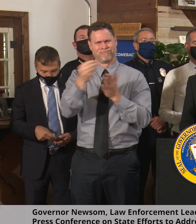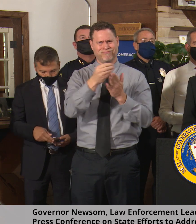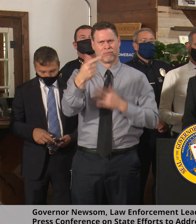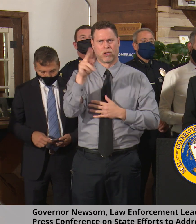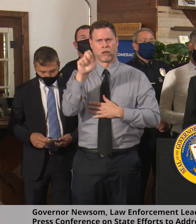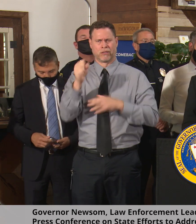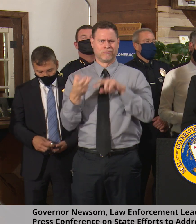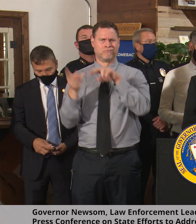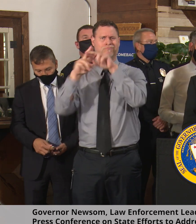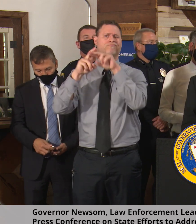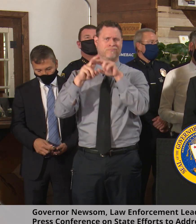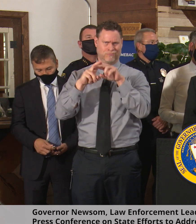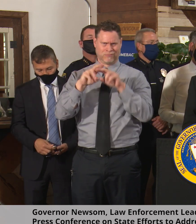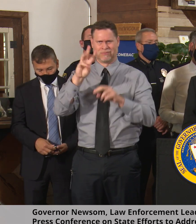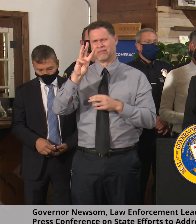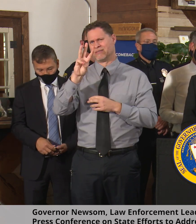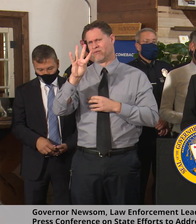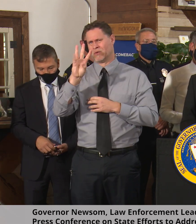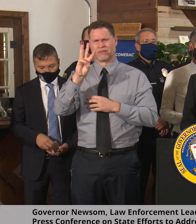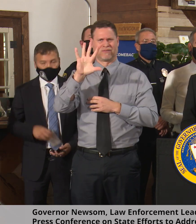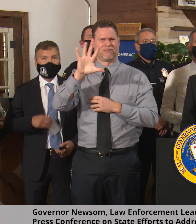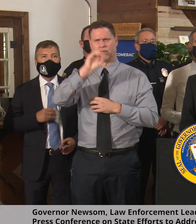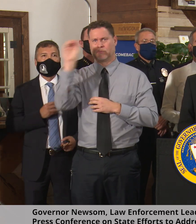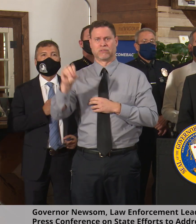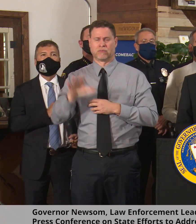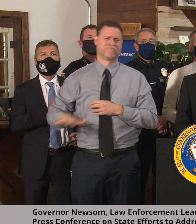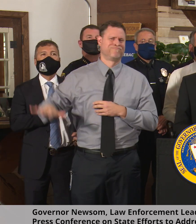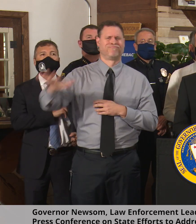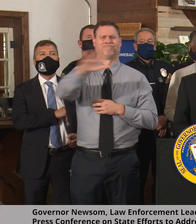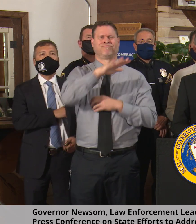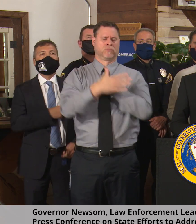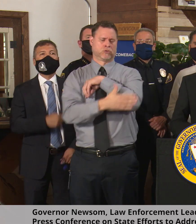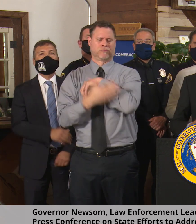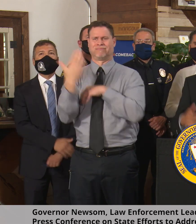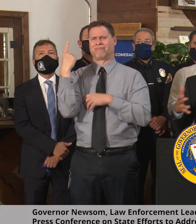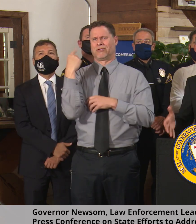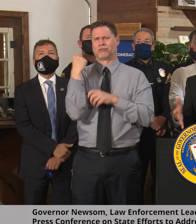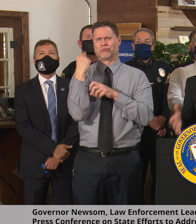increased about 64 or 65 percent across the country in the last year. Here in Long Beach